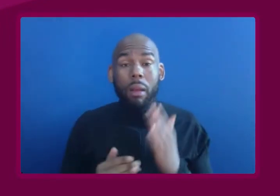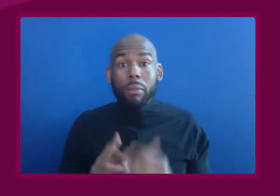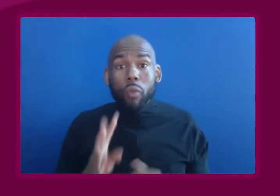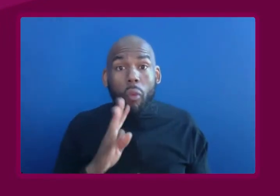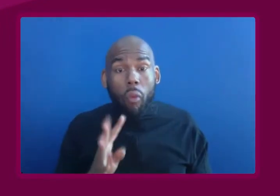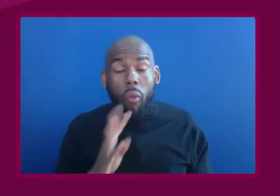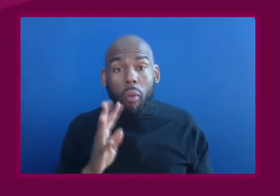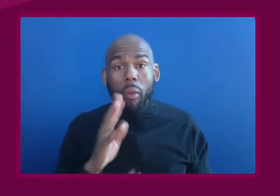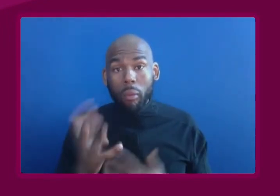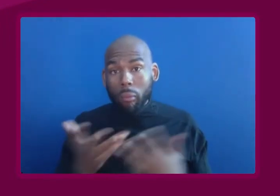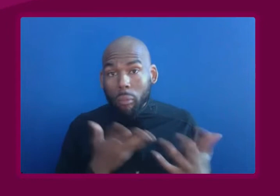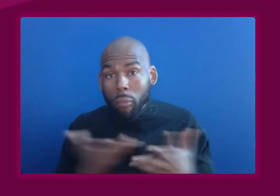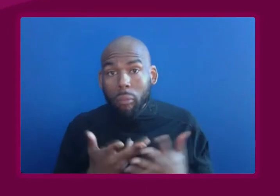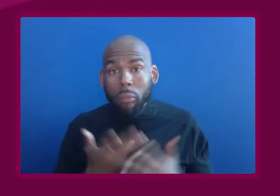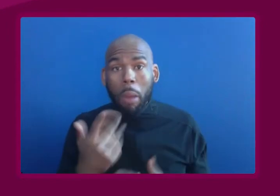not realize that they had a disability.